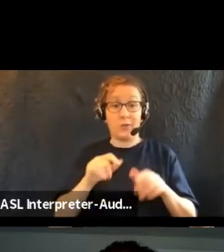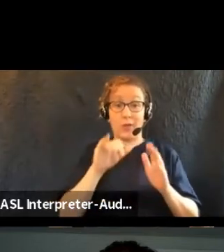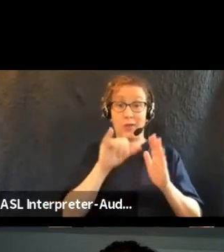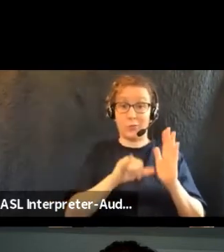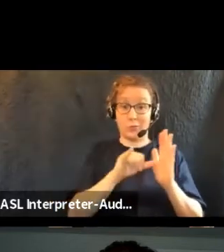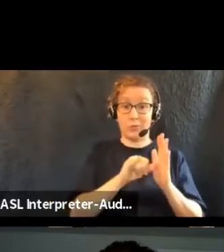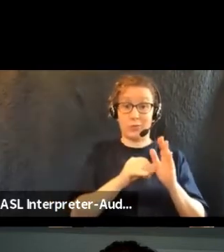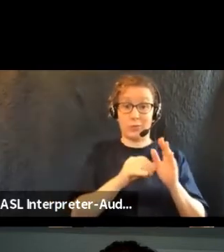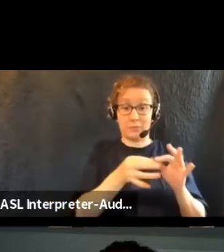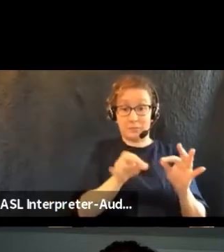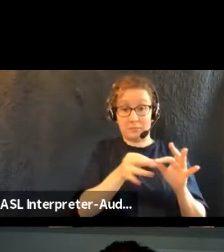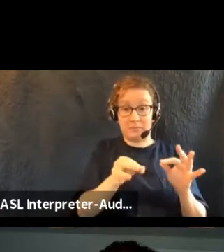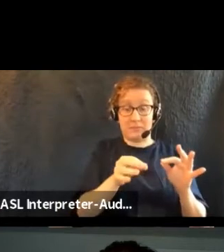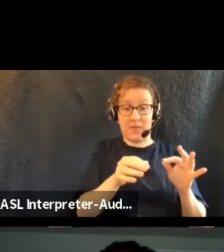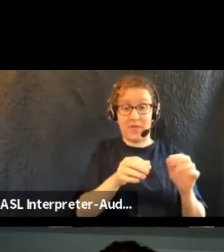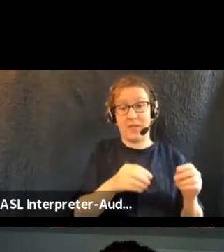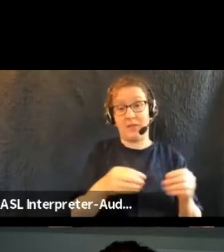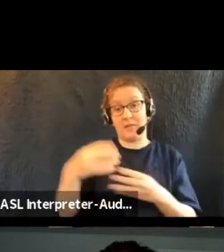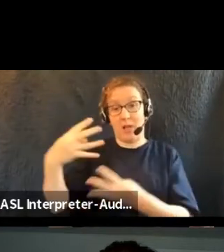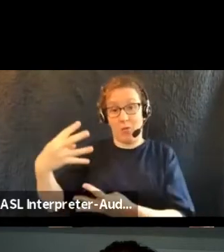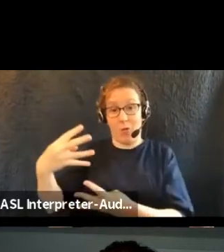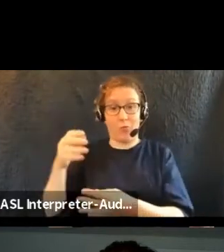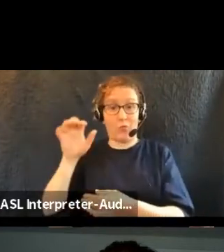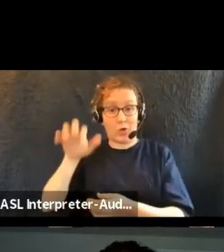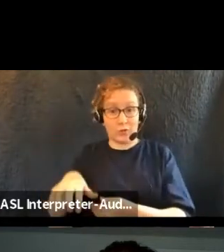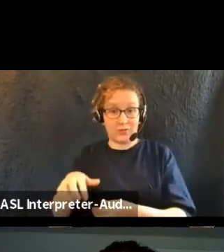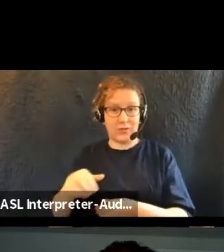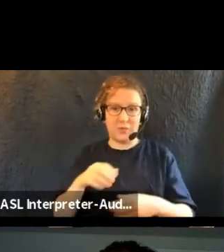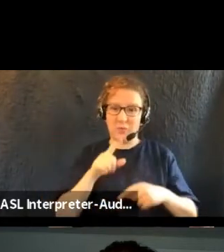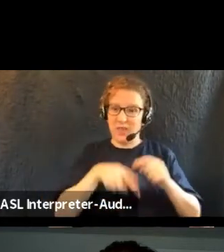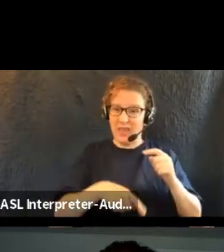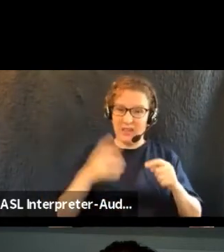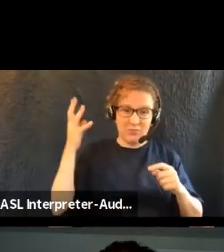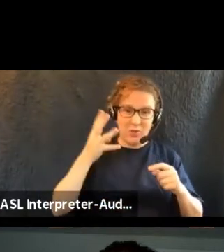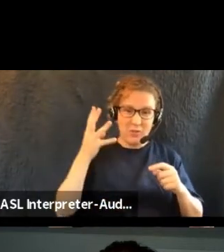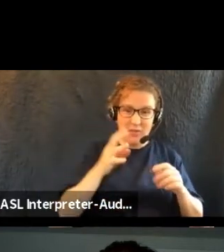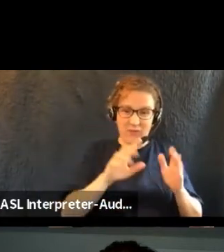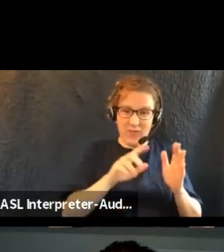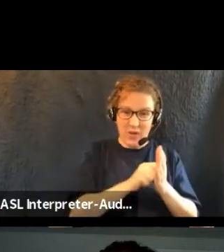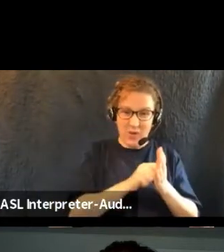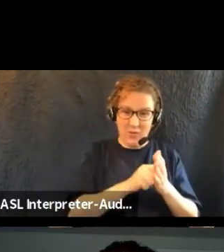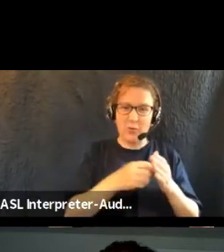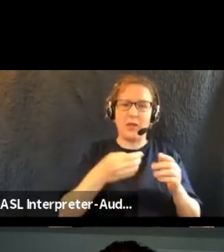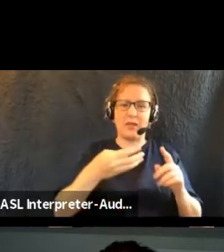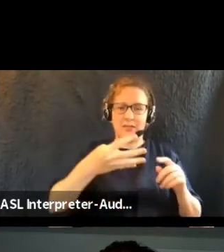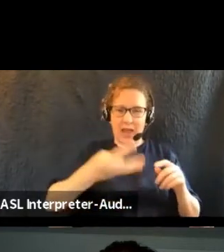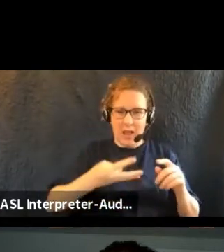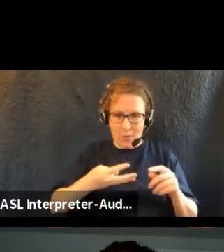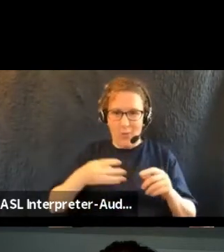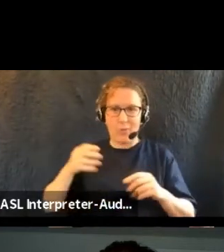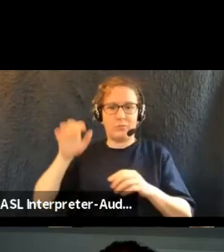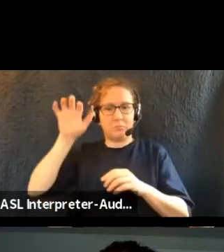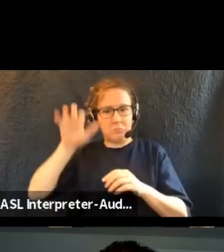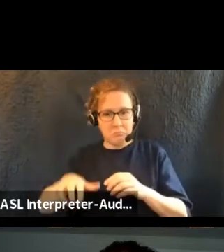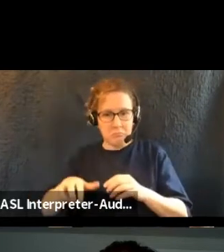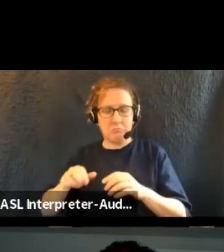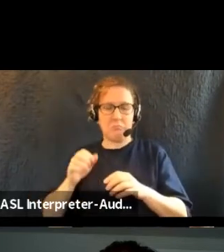regardless of whether or not someone is able to stream a video. Additionally we found that it's really important to make videos accessible in